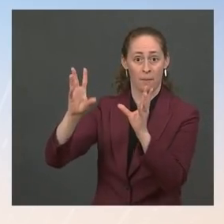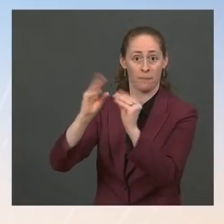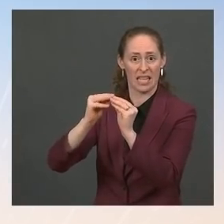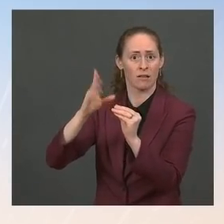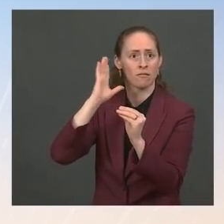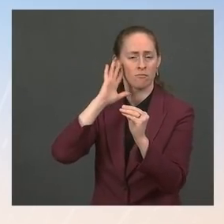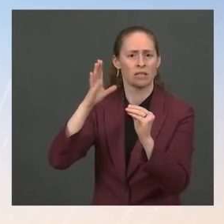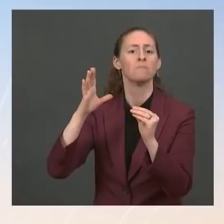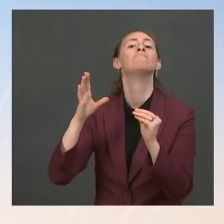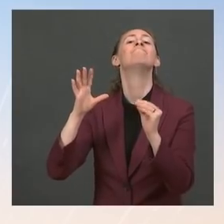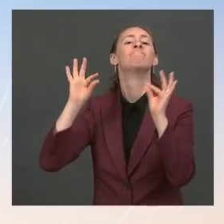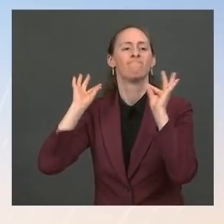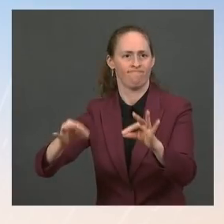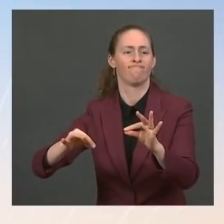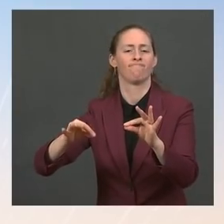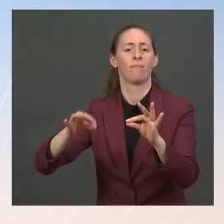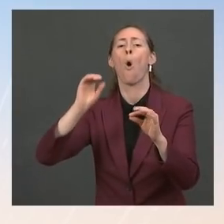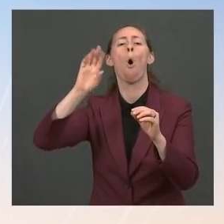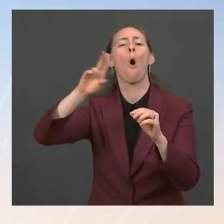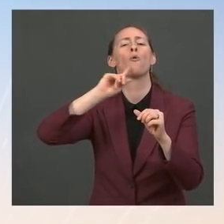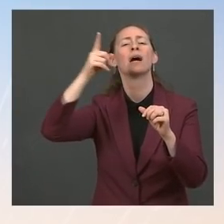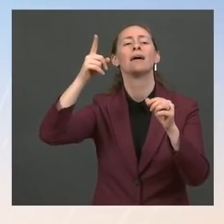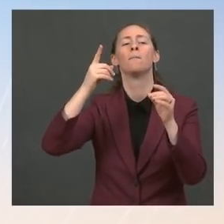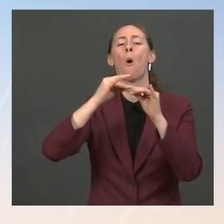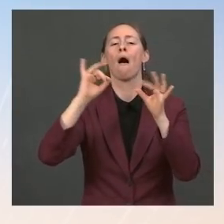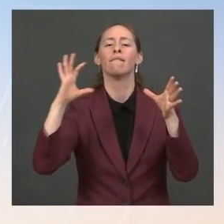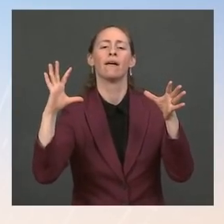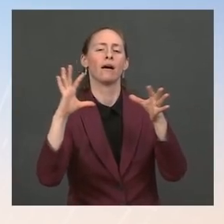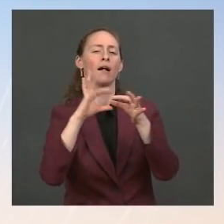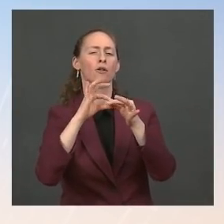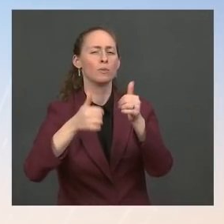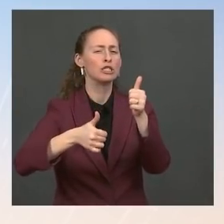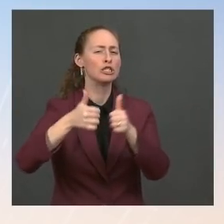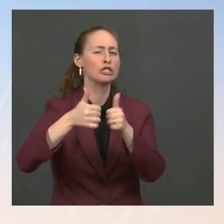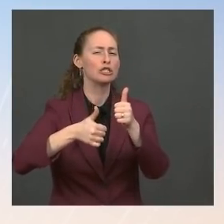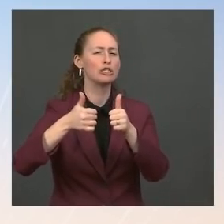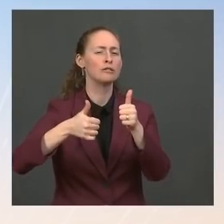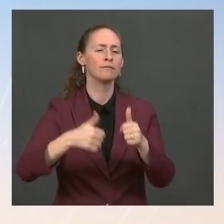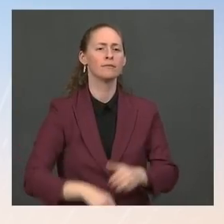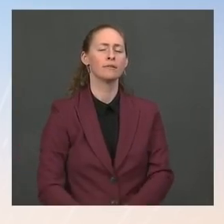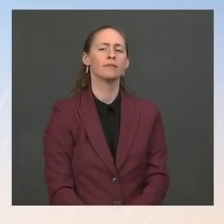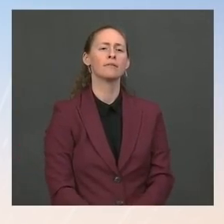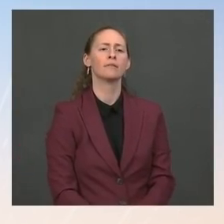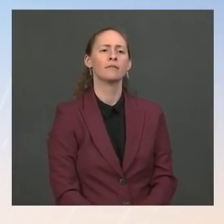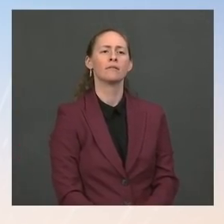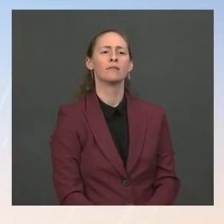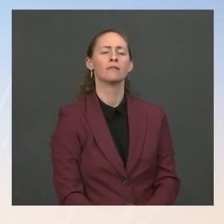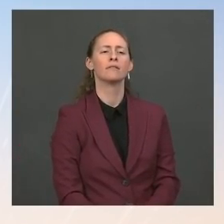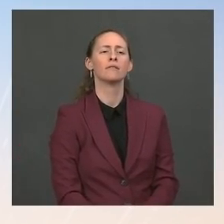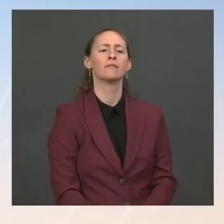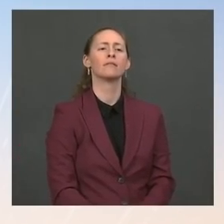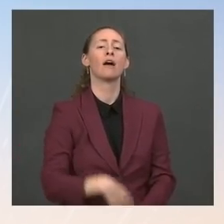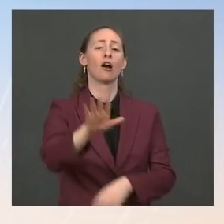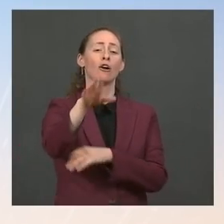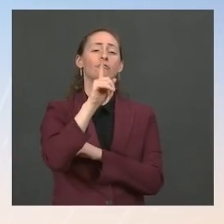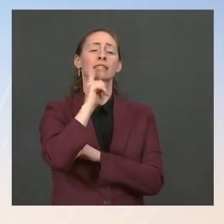Ms. Psaki: Sure. Well, let me -- I think this is why you're asking me the question. So, let me just go back just briefly of, kind of, what our strategy has been to date.